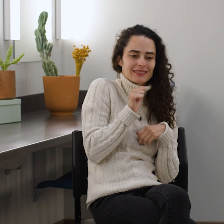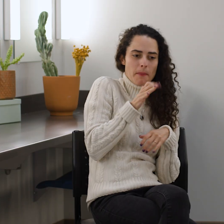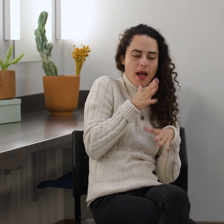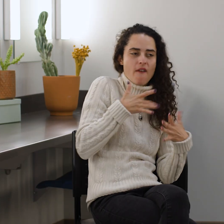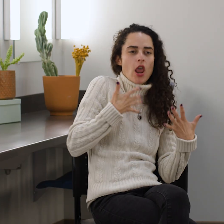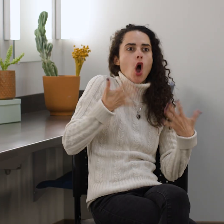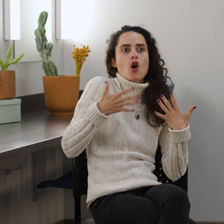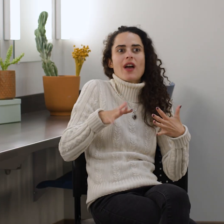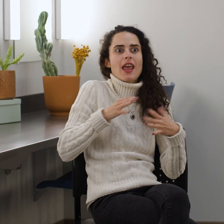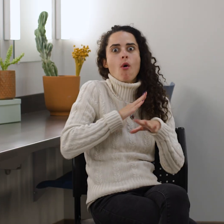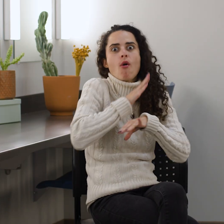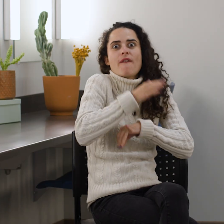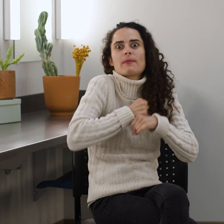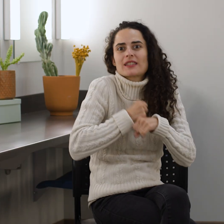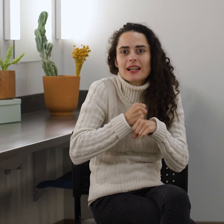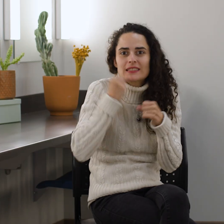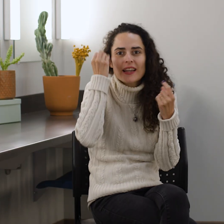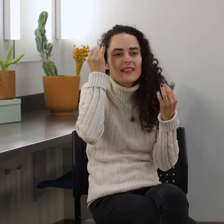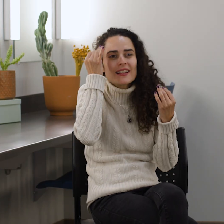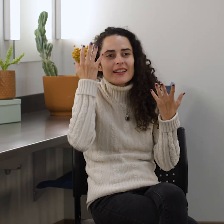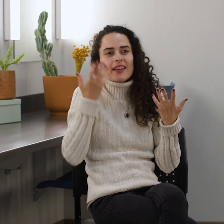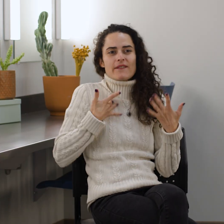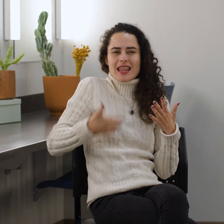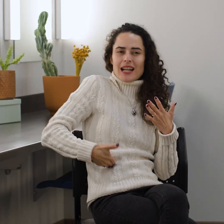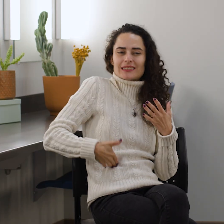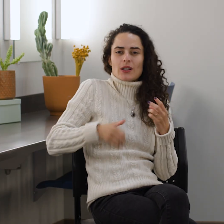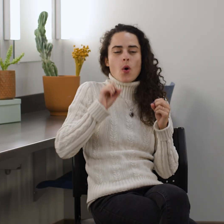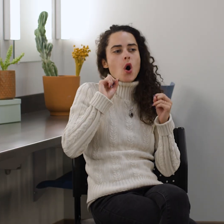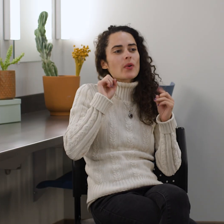As a mom, I was immediately overprotective. I could feel my motherly instinct encouraging me: